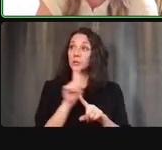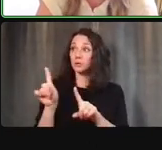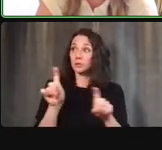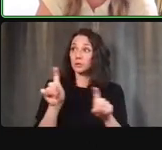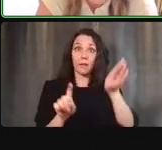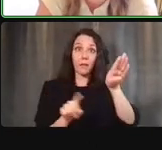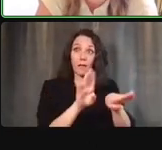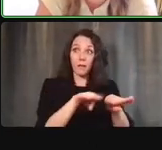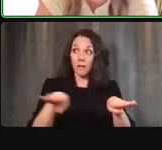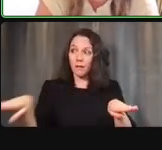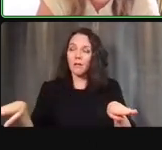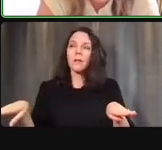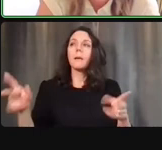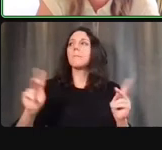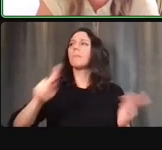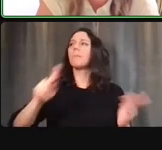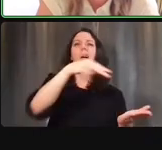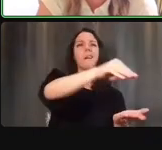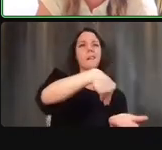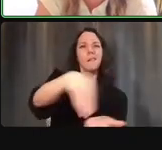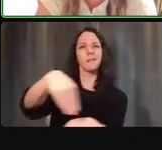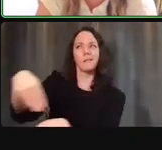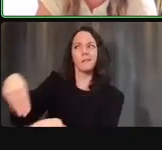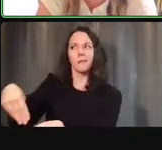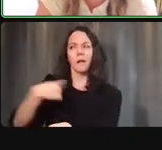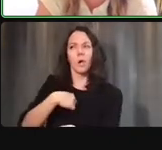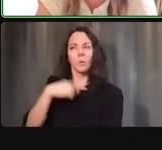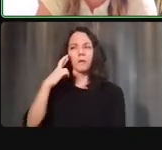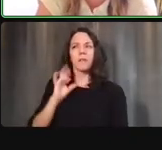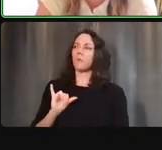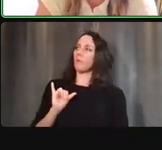available to everyone, that they should be available to every Museum visitor.